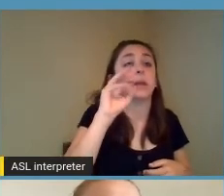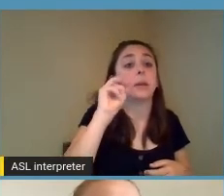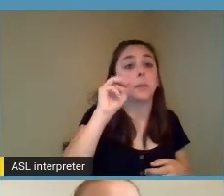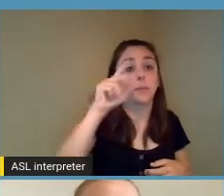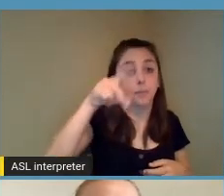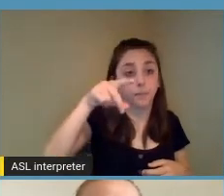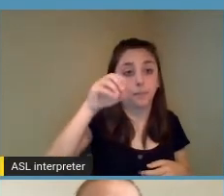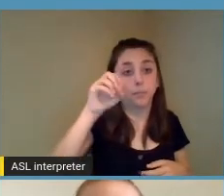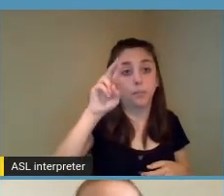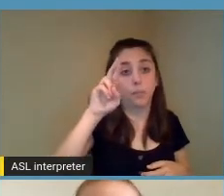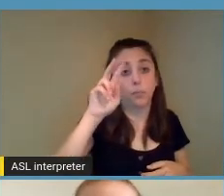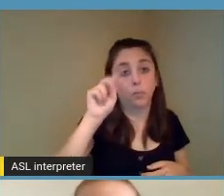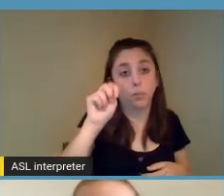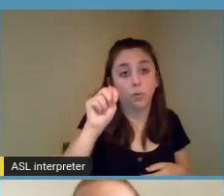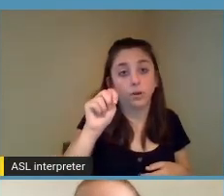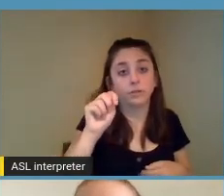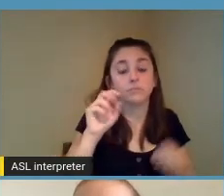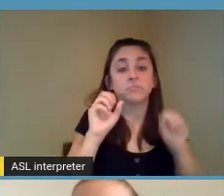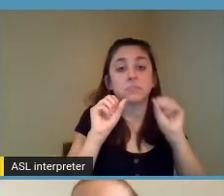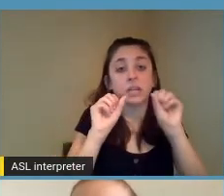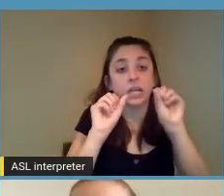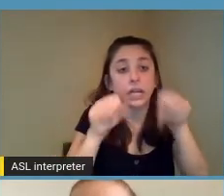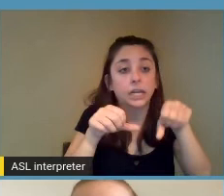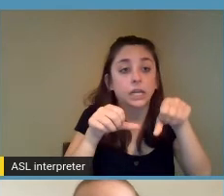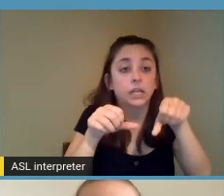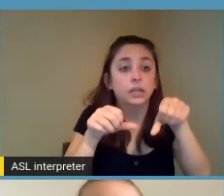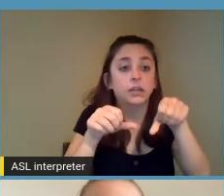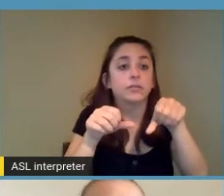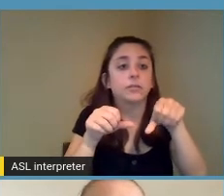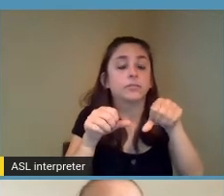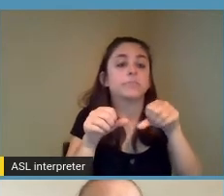and then pull them right here and it will automatically transcribe them. And then you